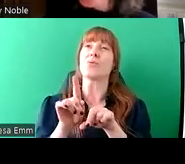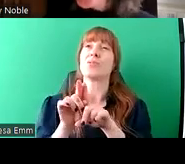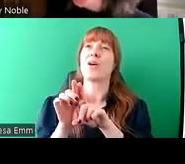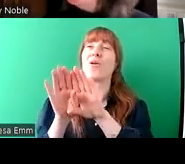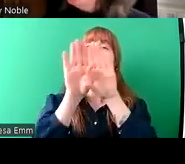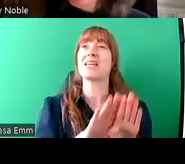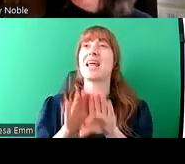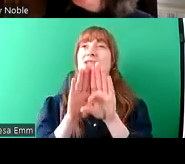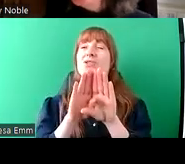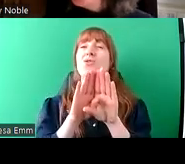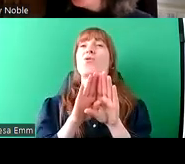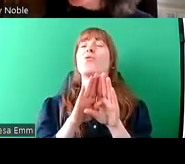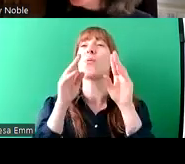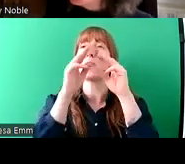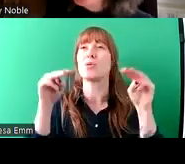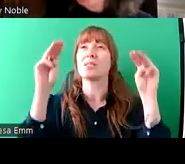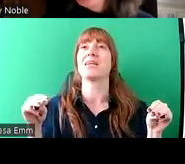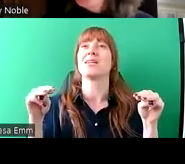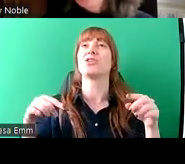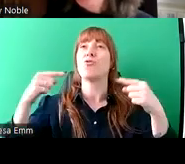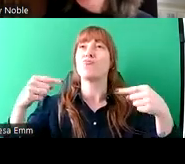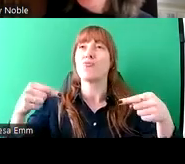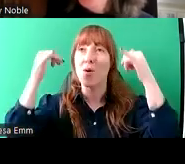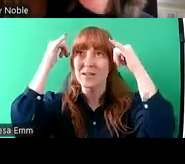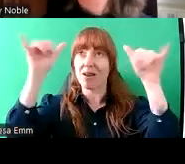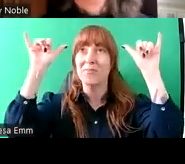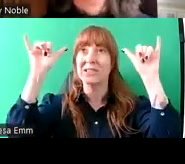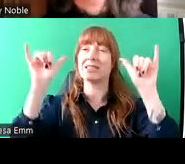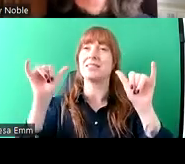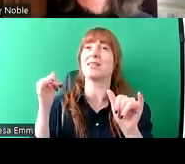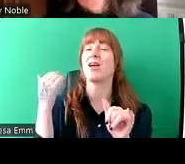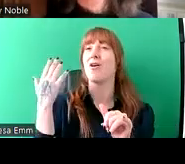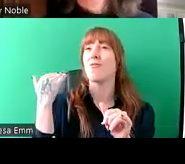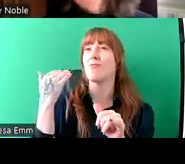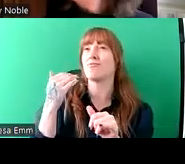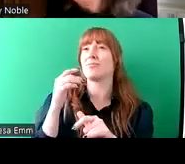actually created by an artist that we worked with, and it's a really exciting collection